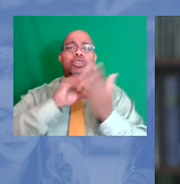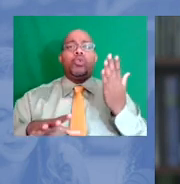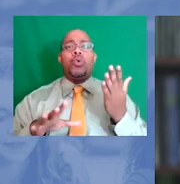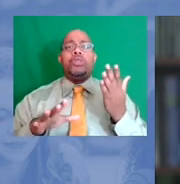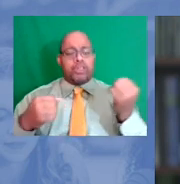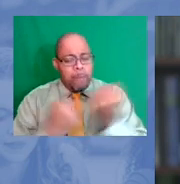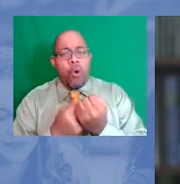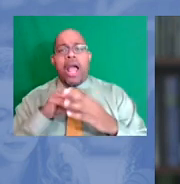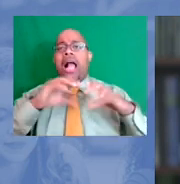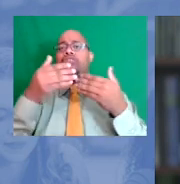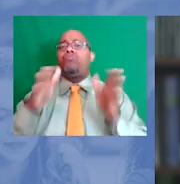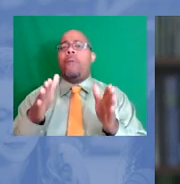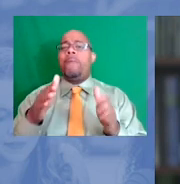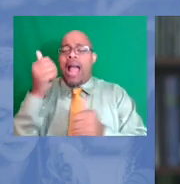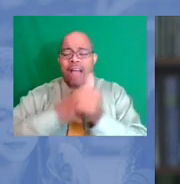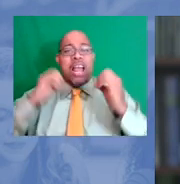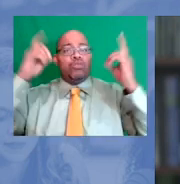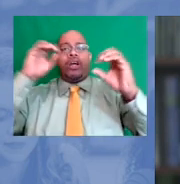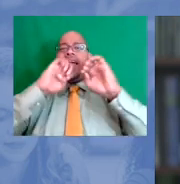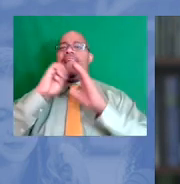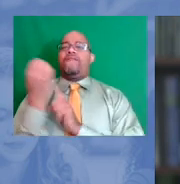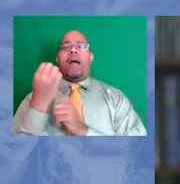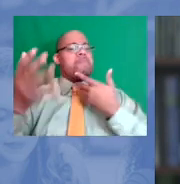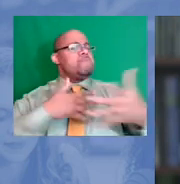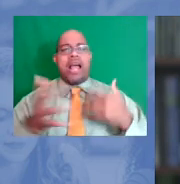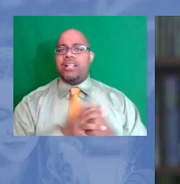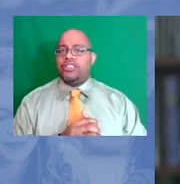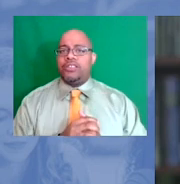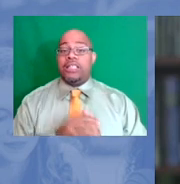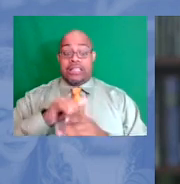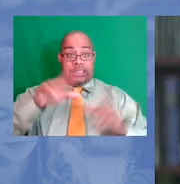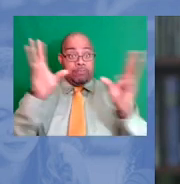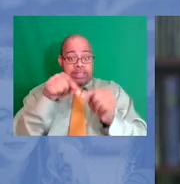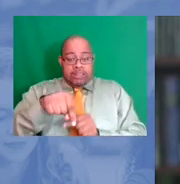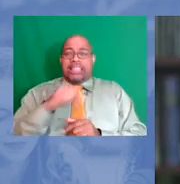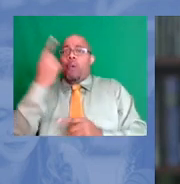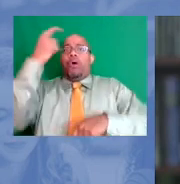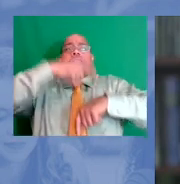EDUCATIONAL ENVIRONMENT. THAT'S WHY THIS SUMMIT IS SOMETHING THAT WILL